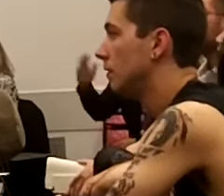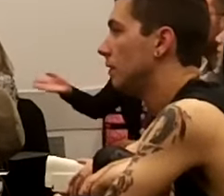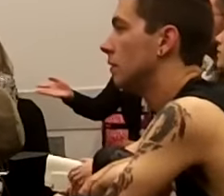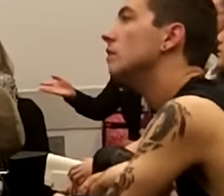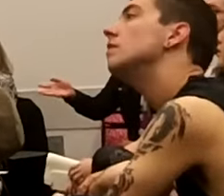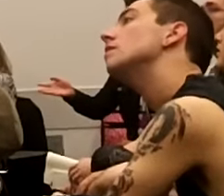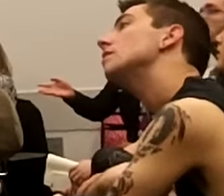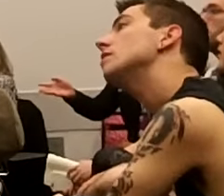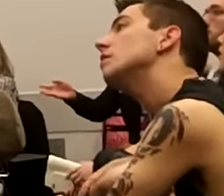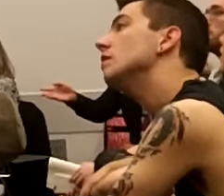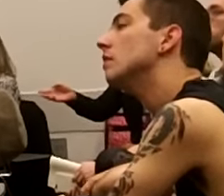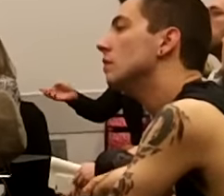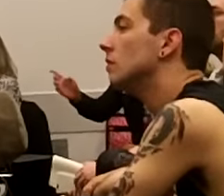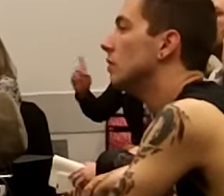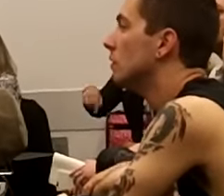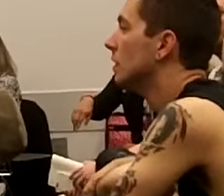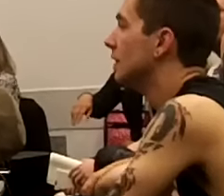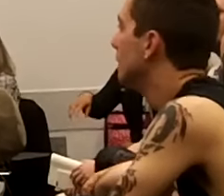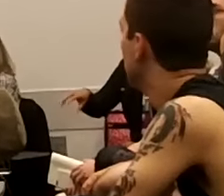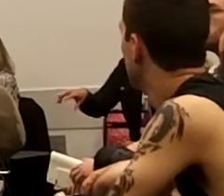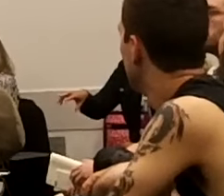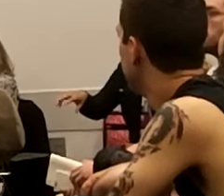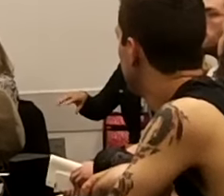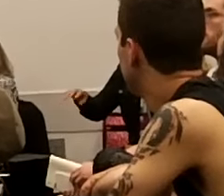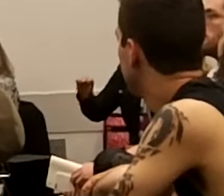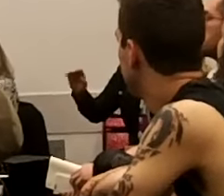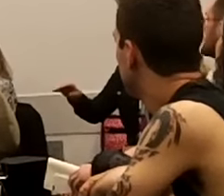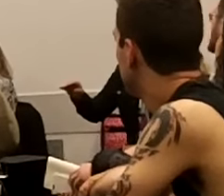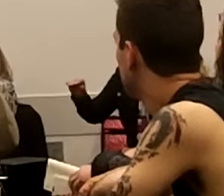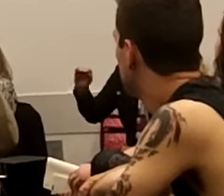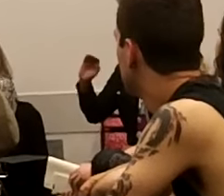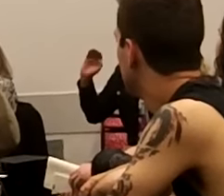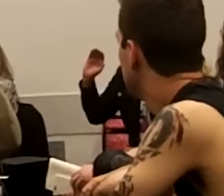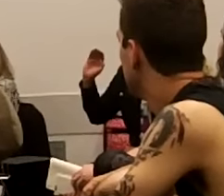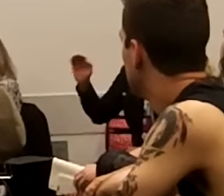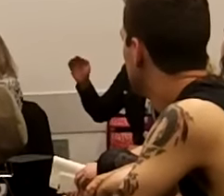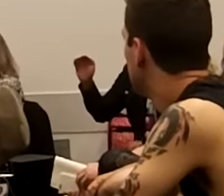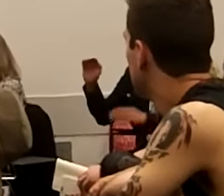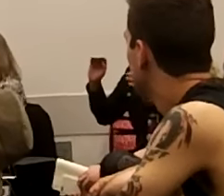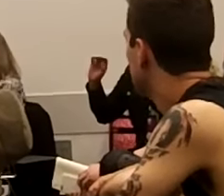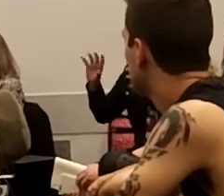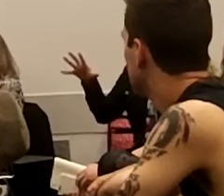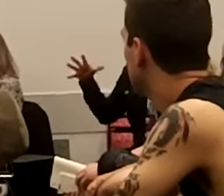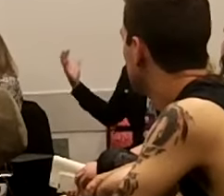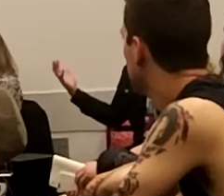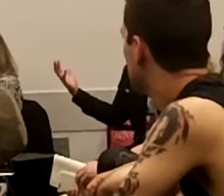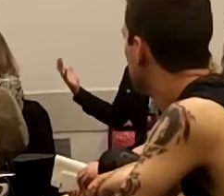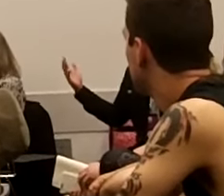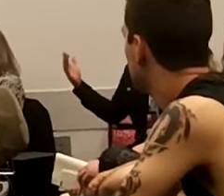will they do that as well? And number two for that one is does Rev caption, like there's two people in the video,